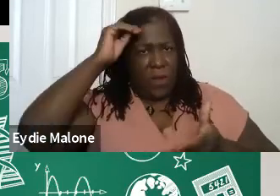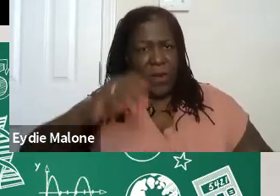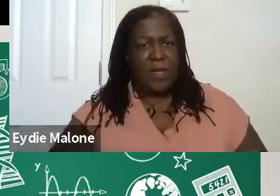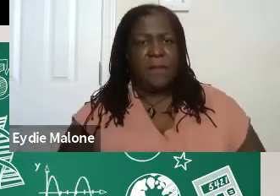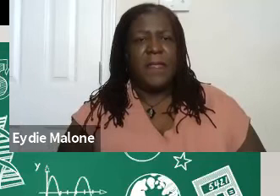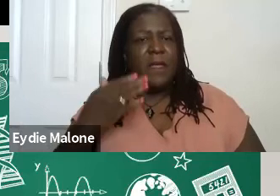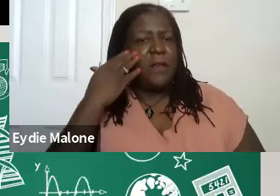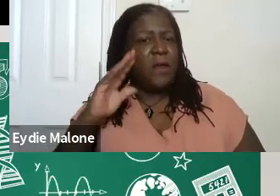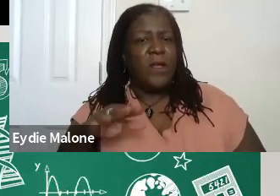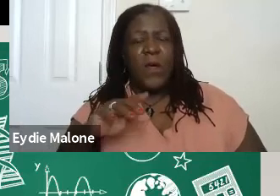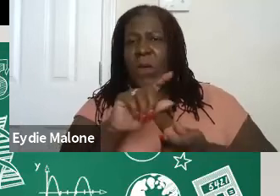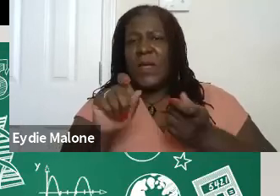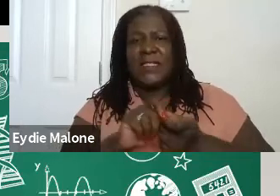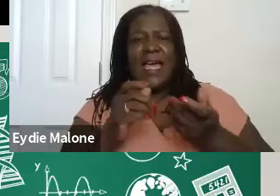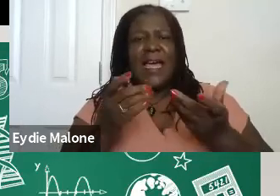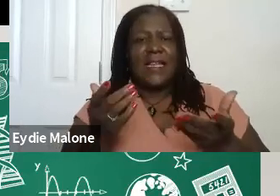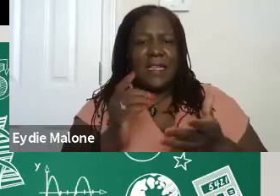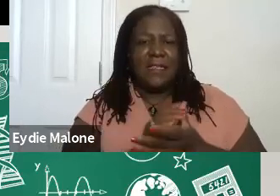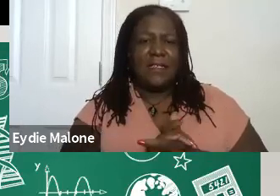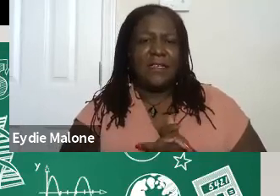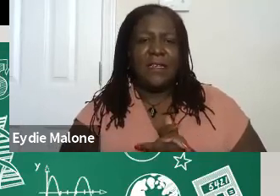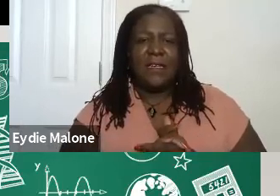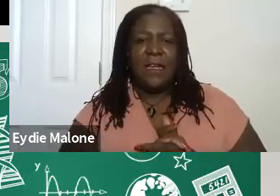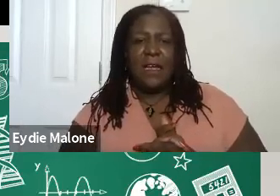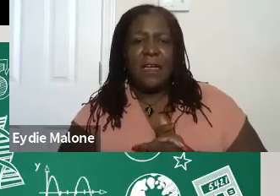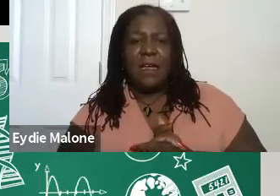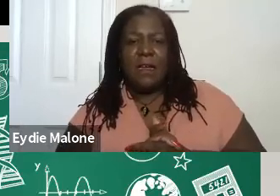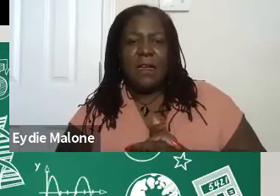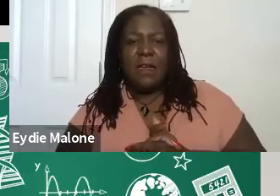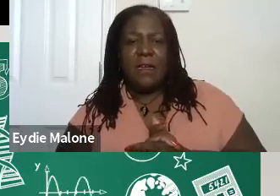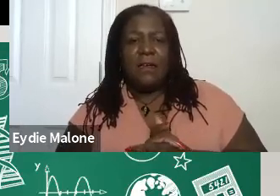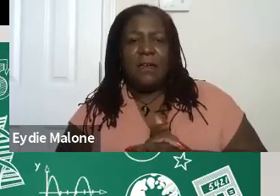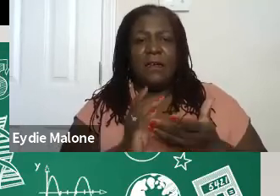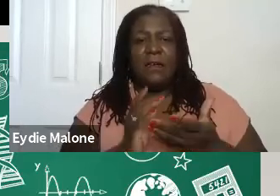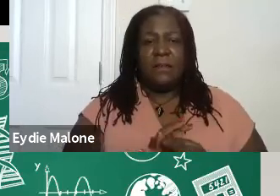of the population needs to be vaccinated before we can all feel safe. You've heard the term